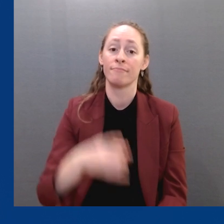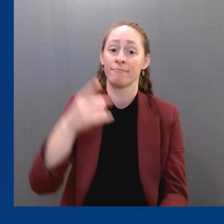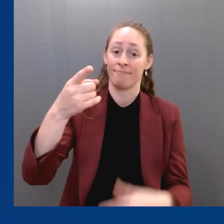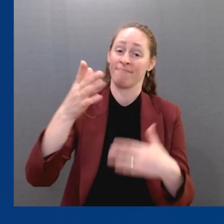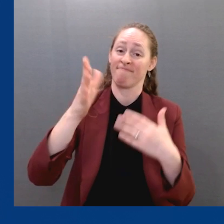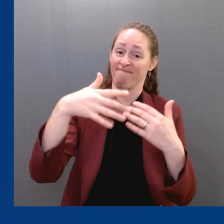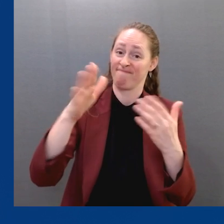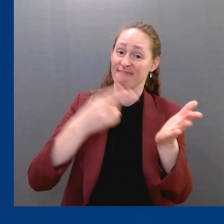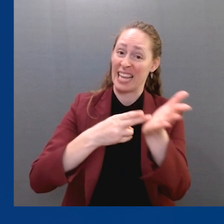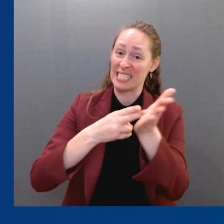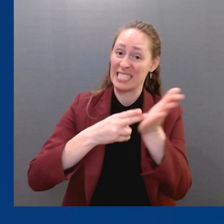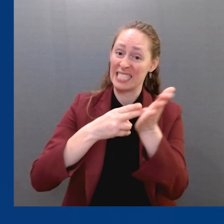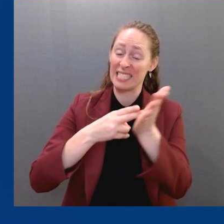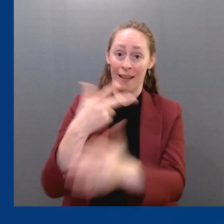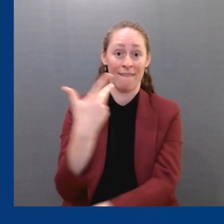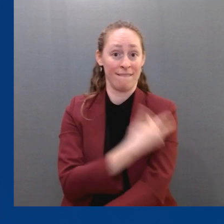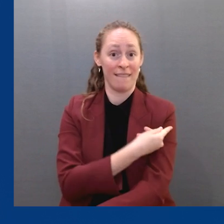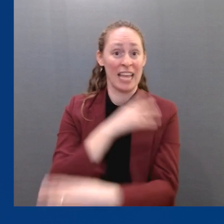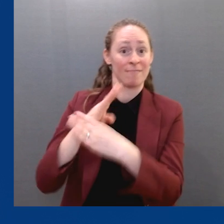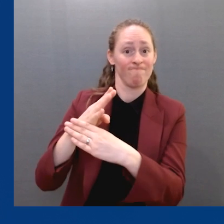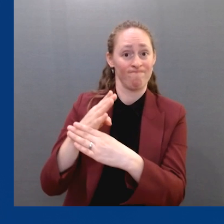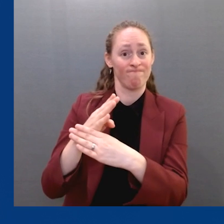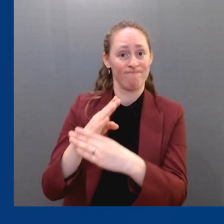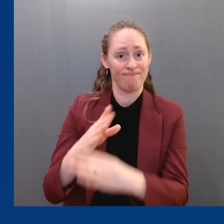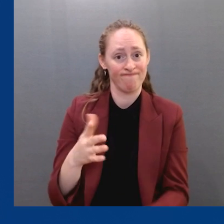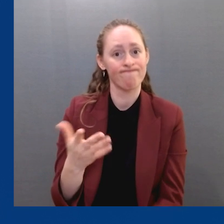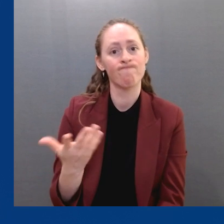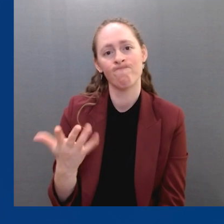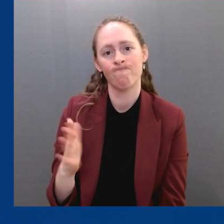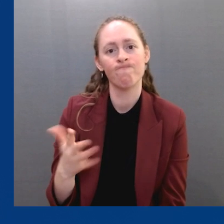But the vaccine effectiveness against severe disease,